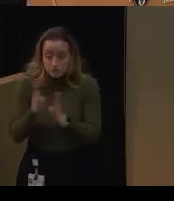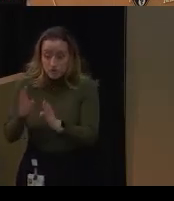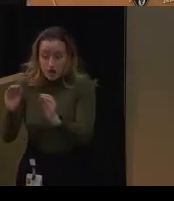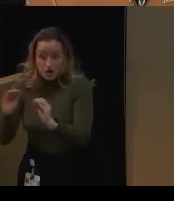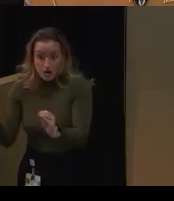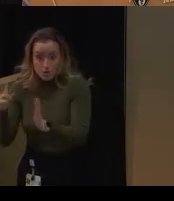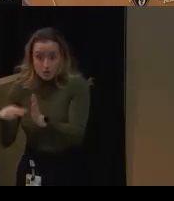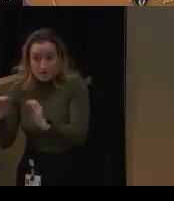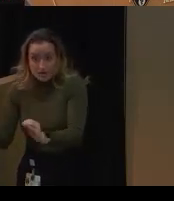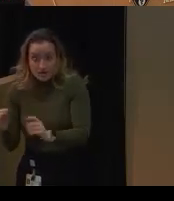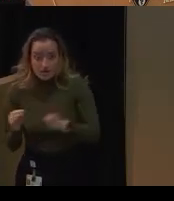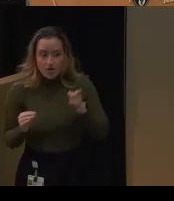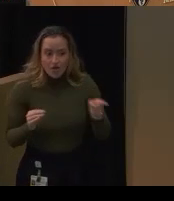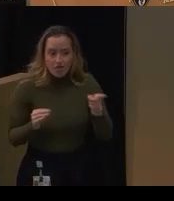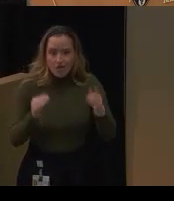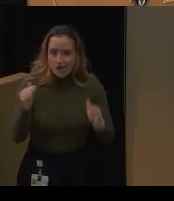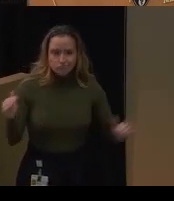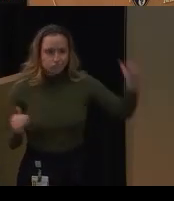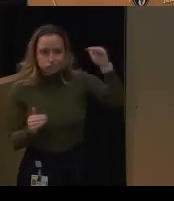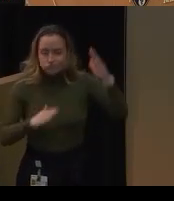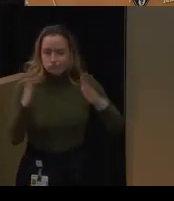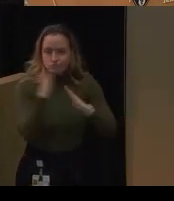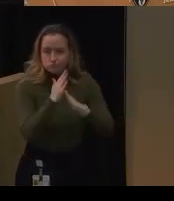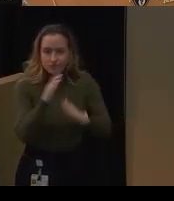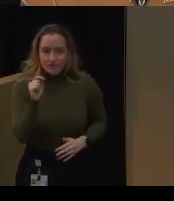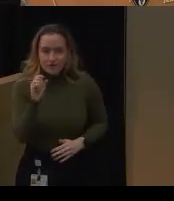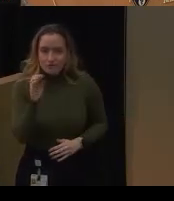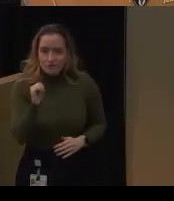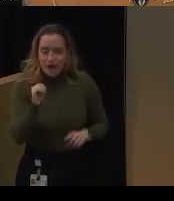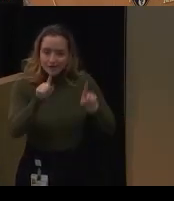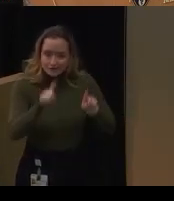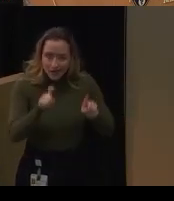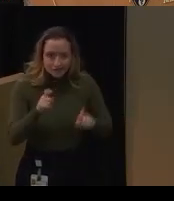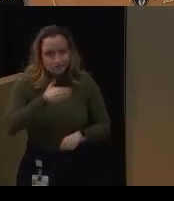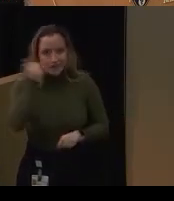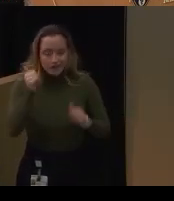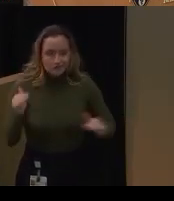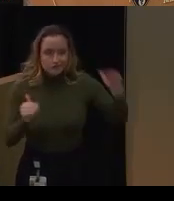of fiction outperform others on tests of theory of Mind empathy and other things like that and a